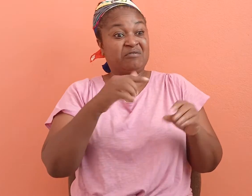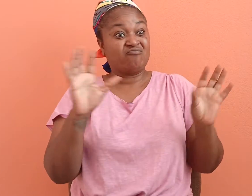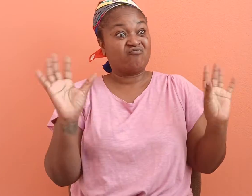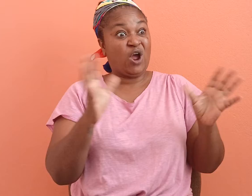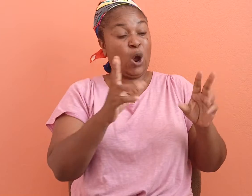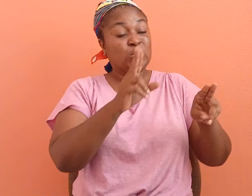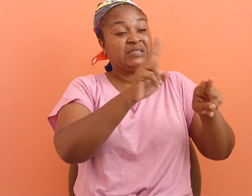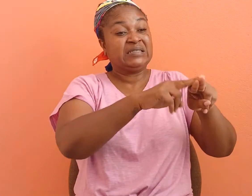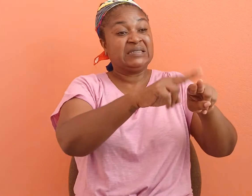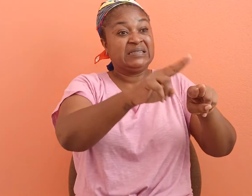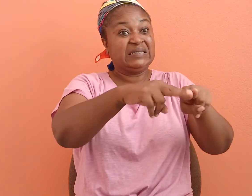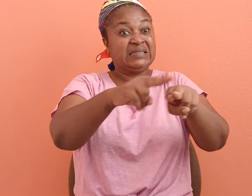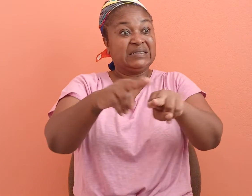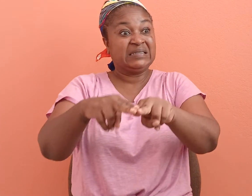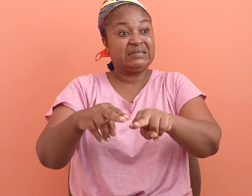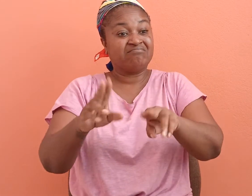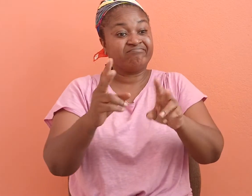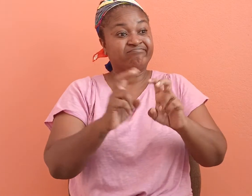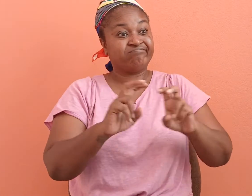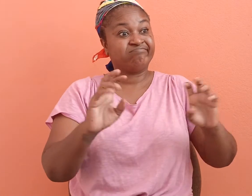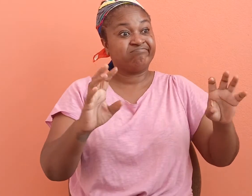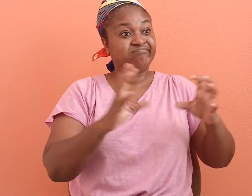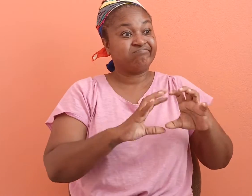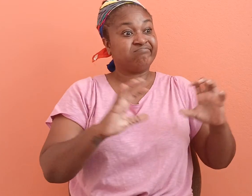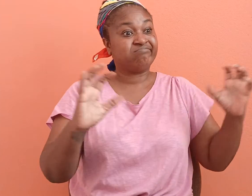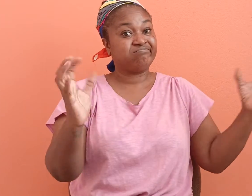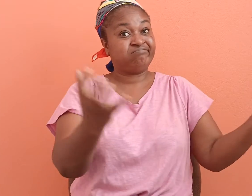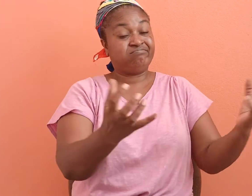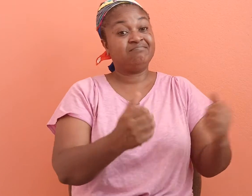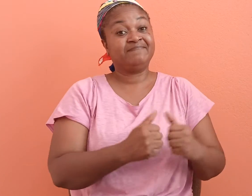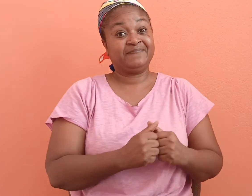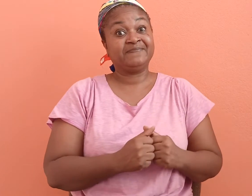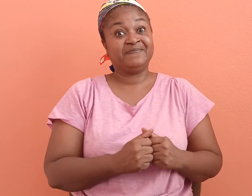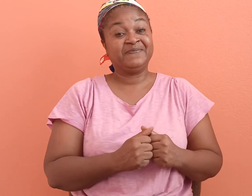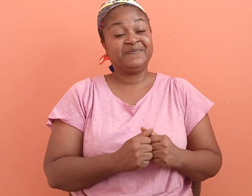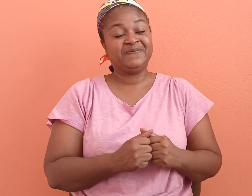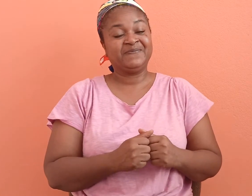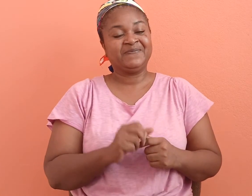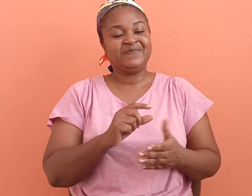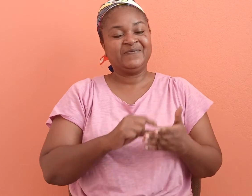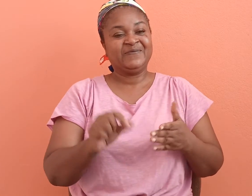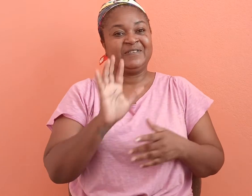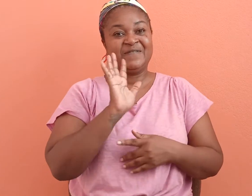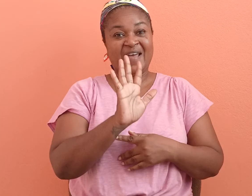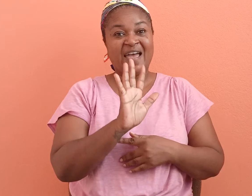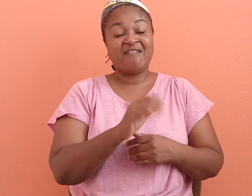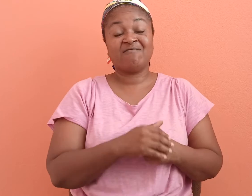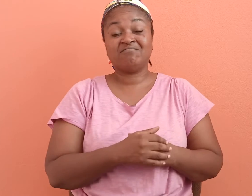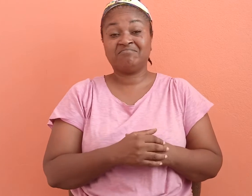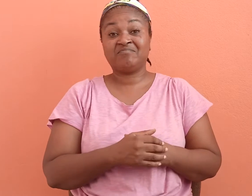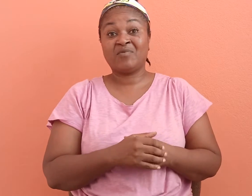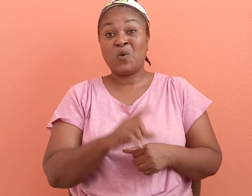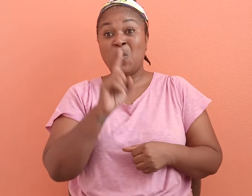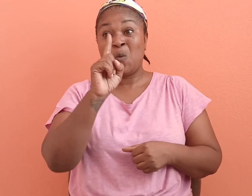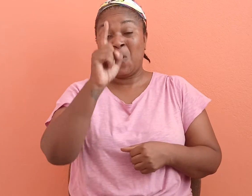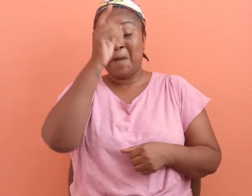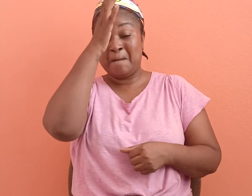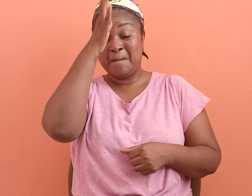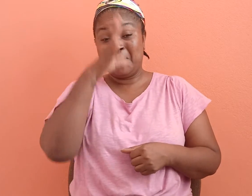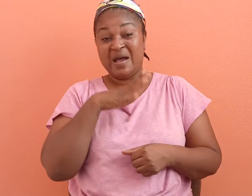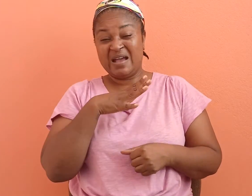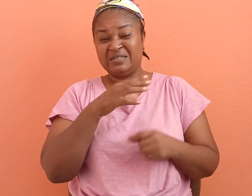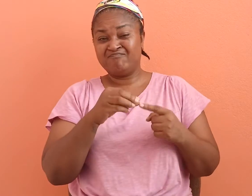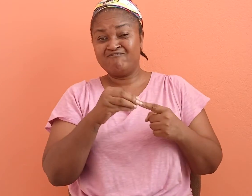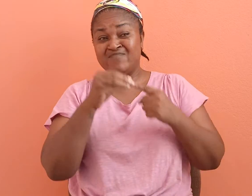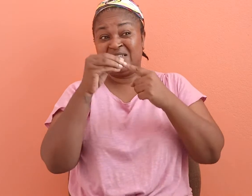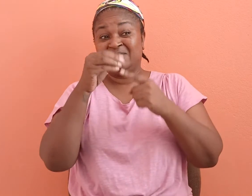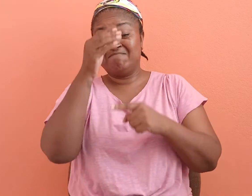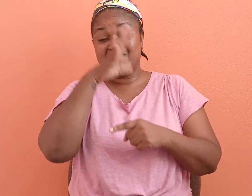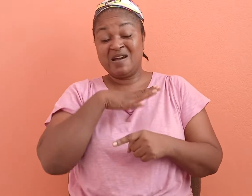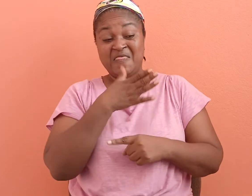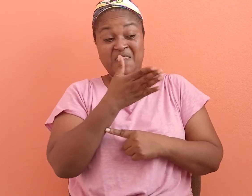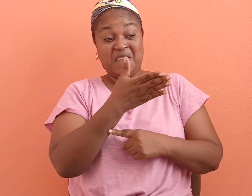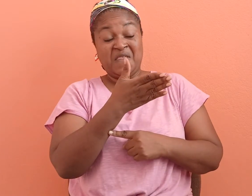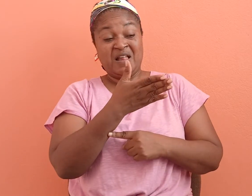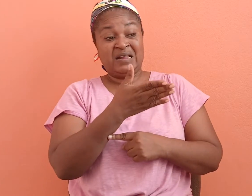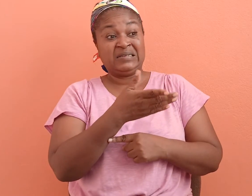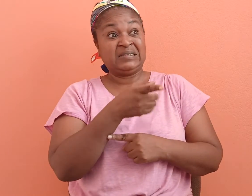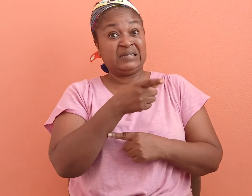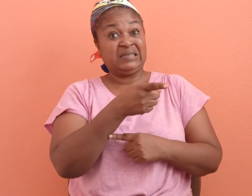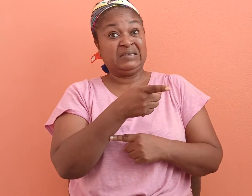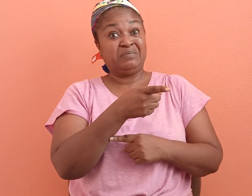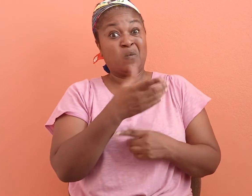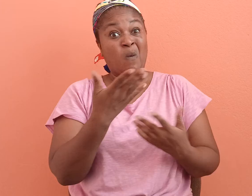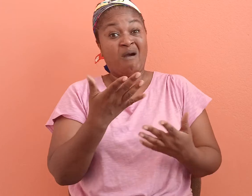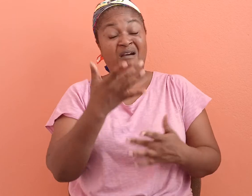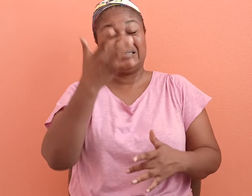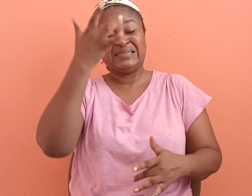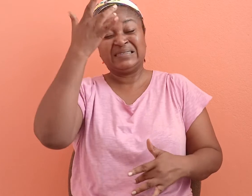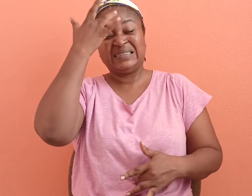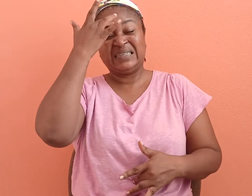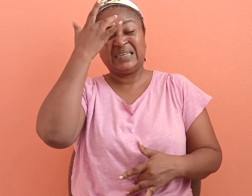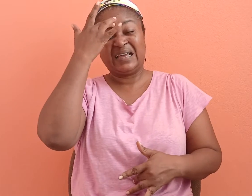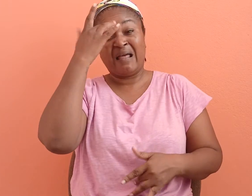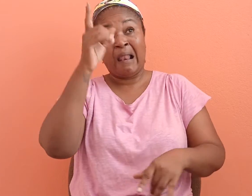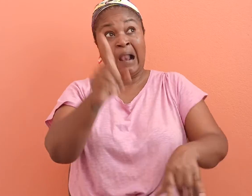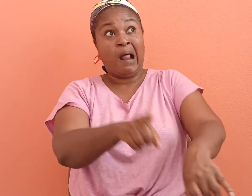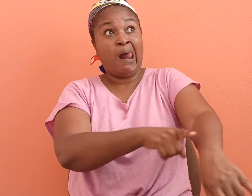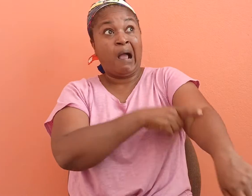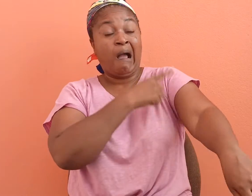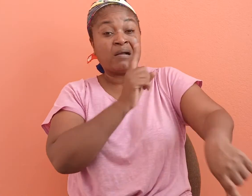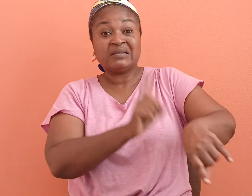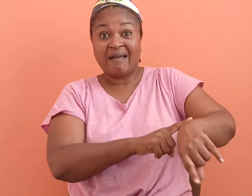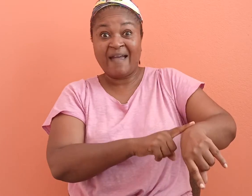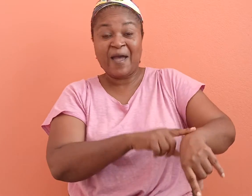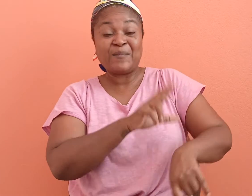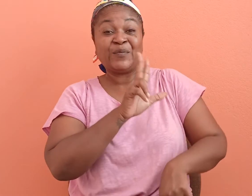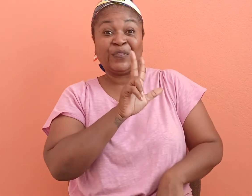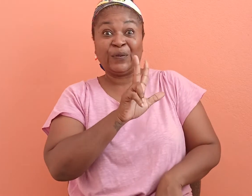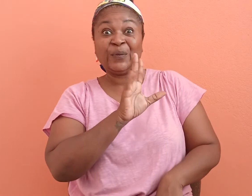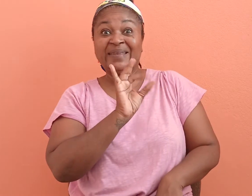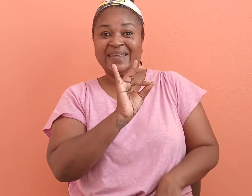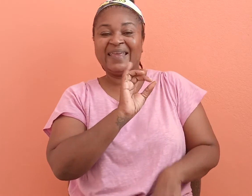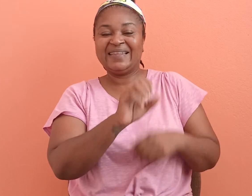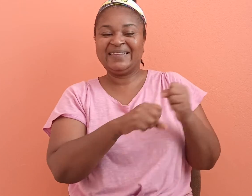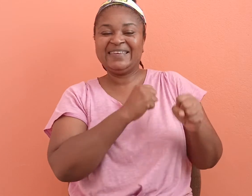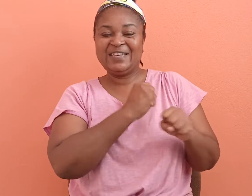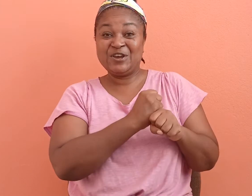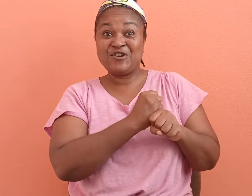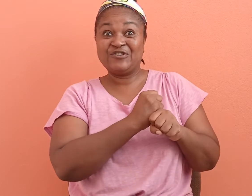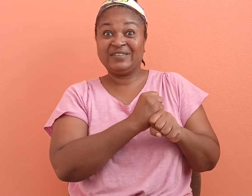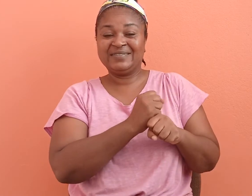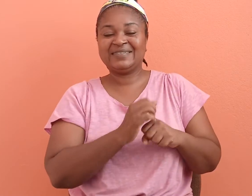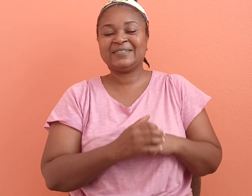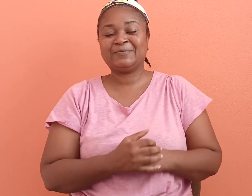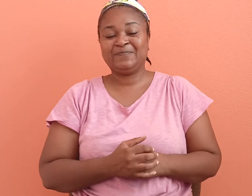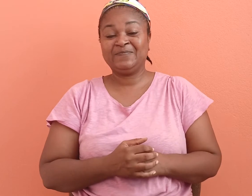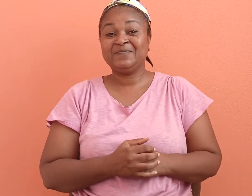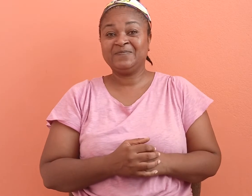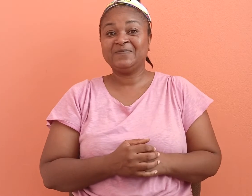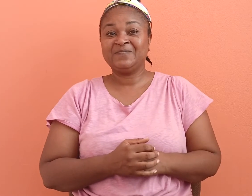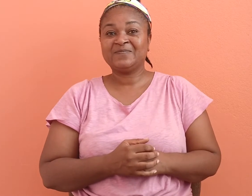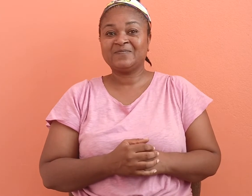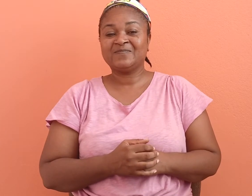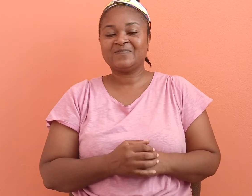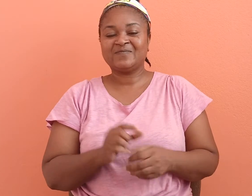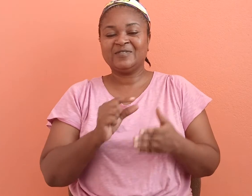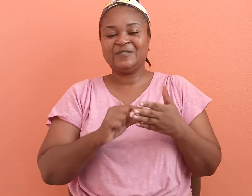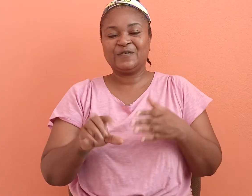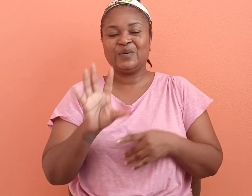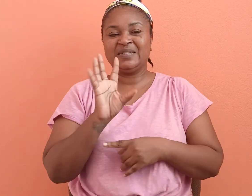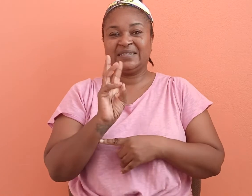5 A certain man was there who had been sick for thirty-eight years. 6